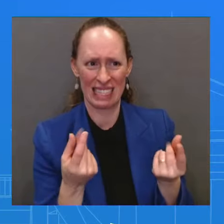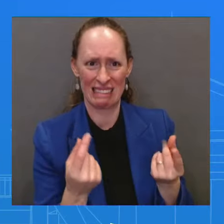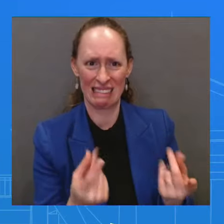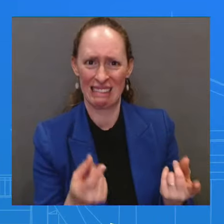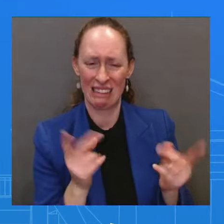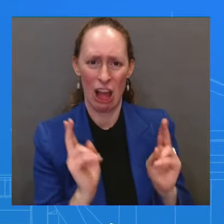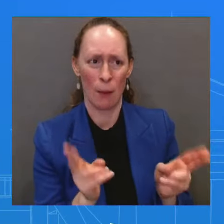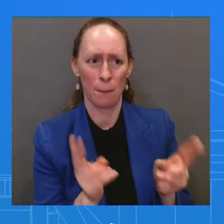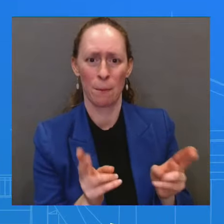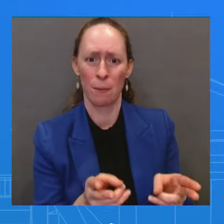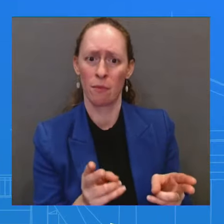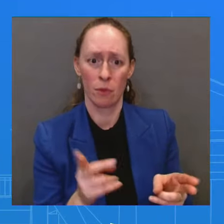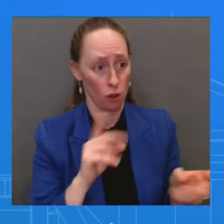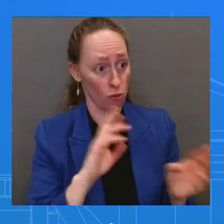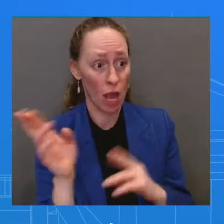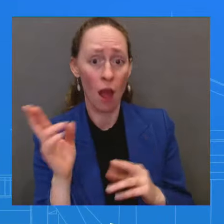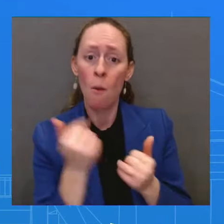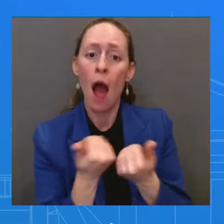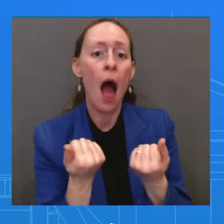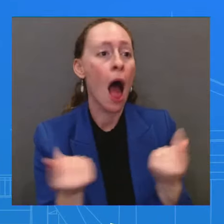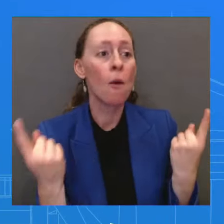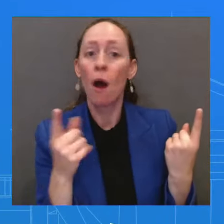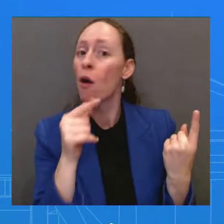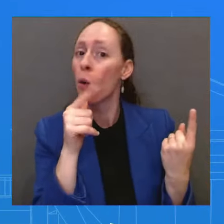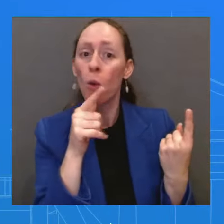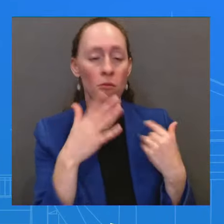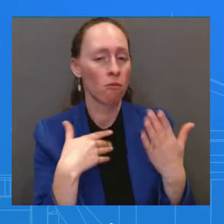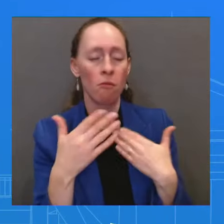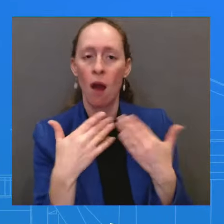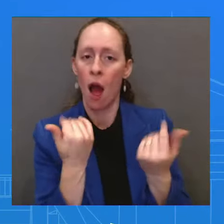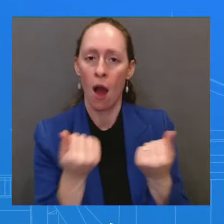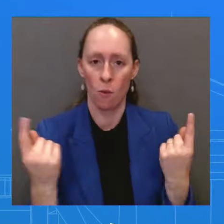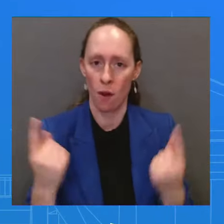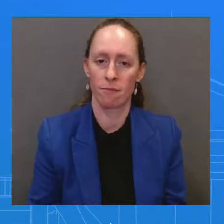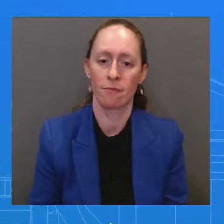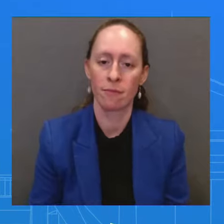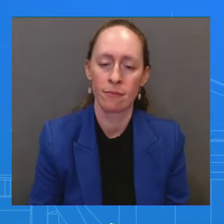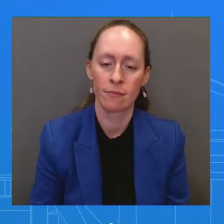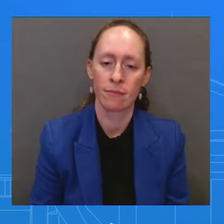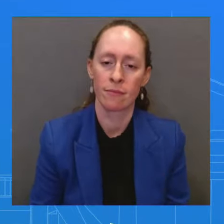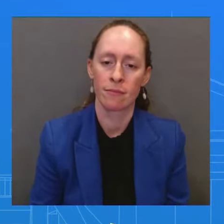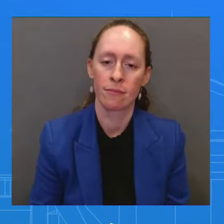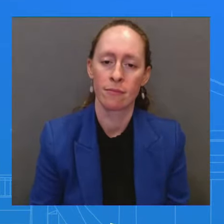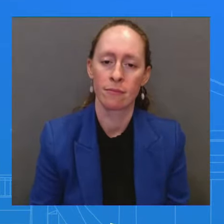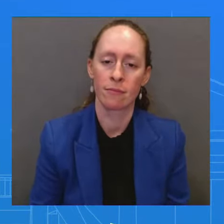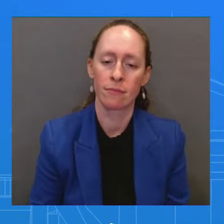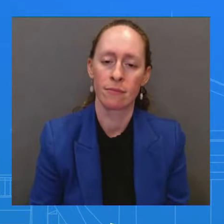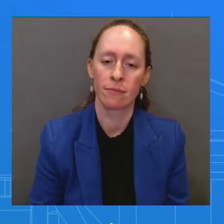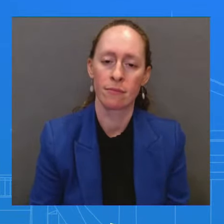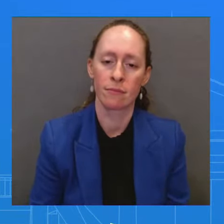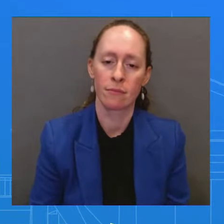when you say "I'm not going to get into private conversations," you're not acknowledging that there were private conversations, just that you won't say yes or no. Ms. Jean-Pierre: Right. What I can say is as --